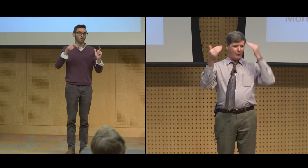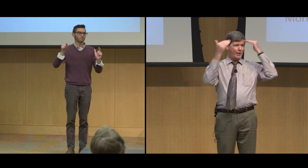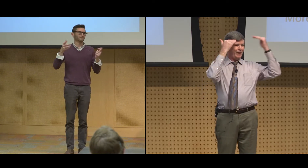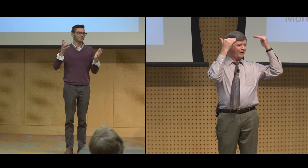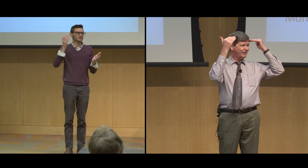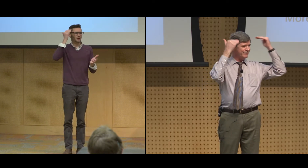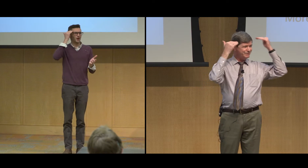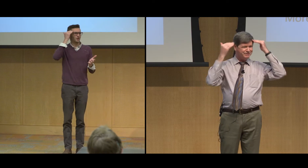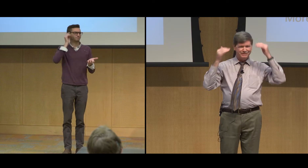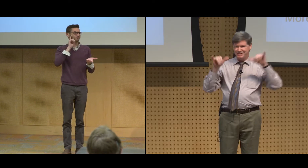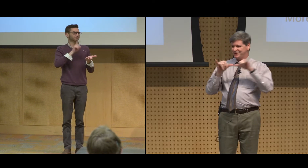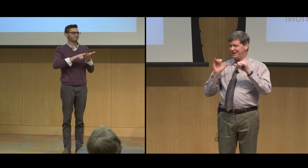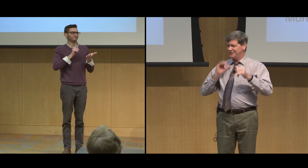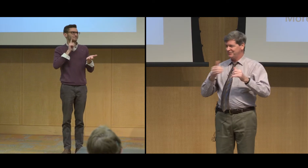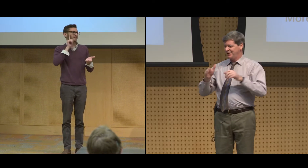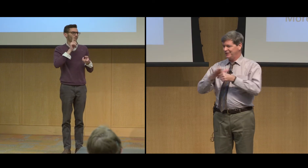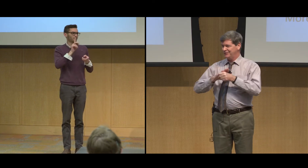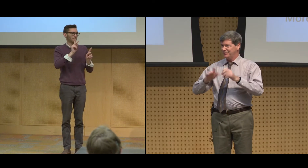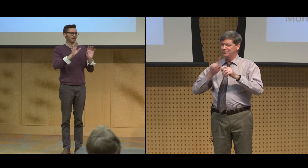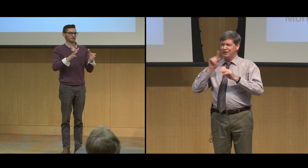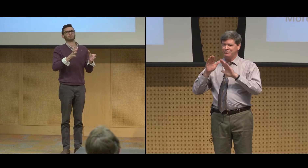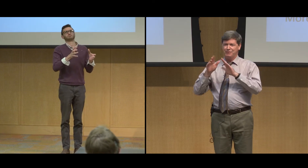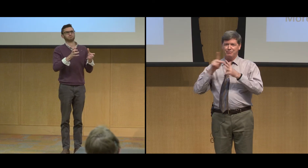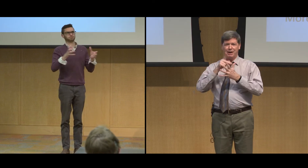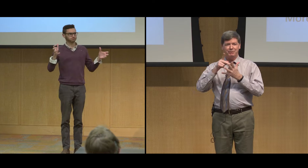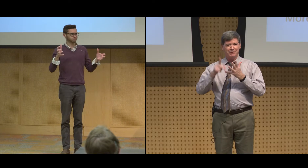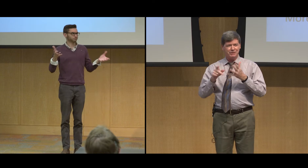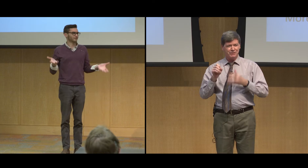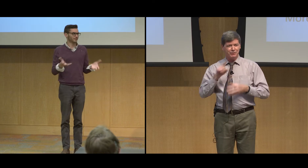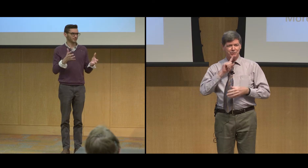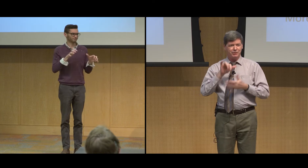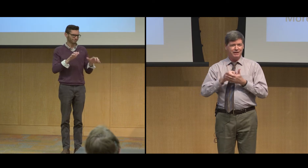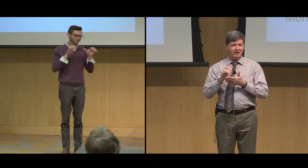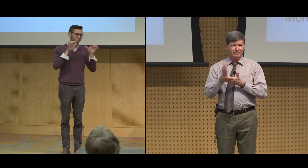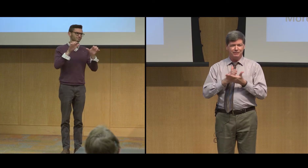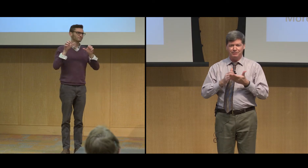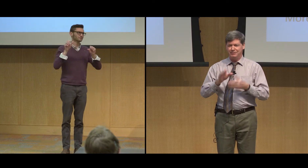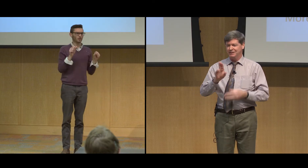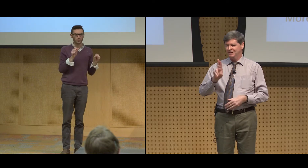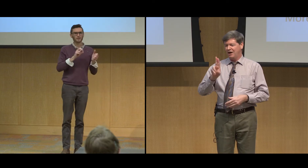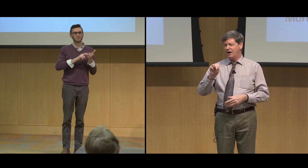of the size of our local deaf population. So I'm sure that had some unconscious